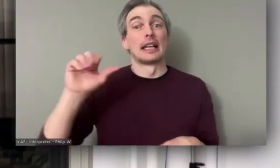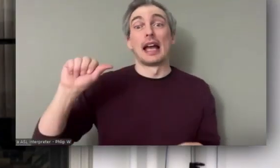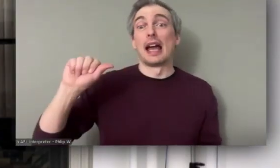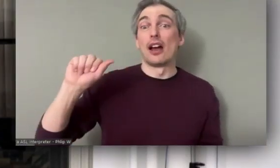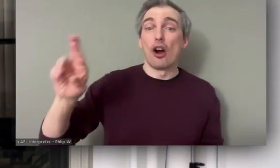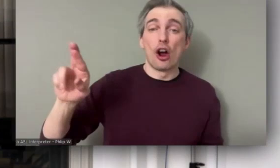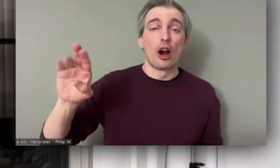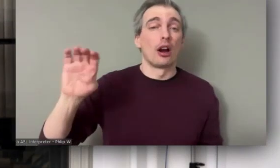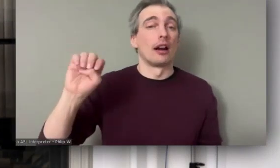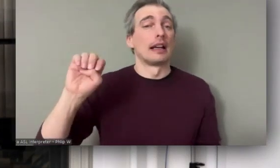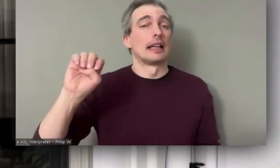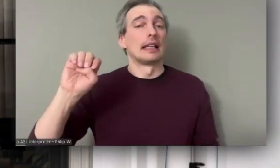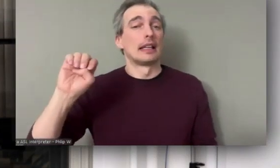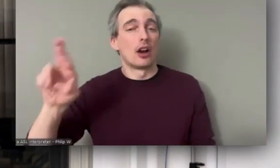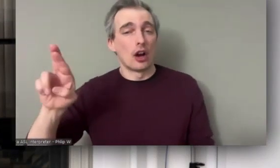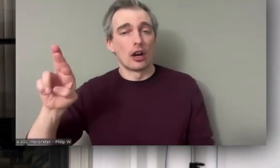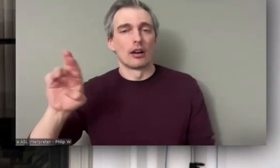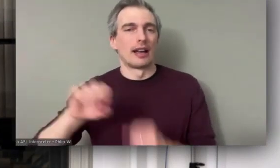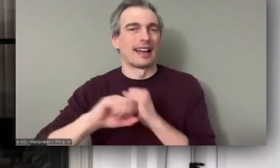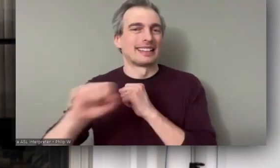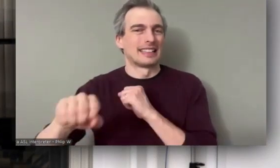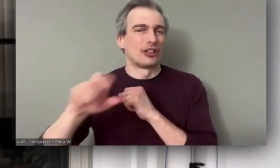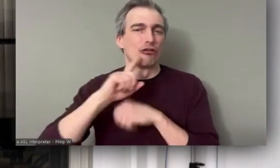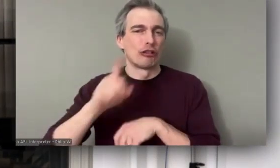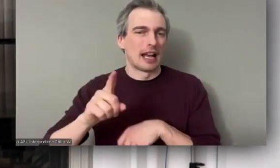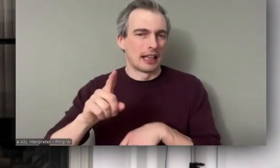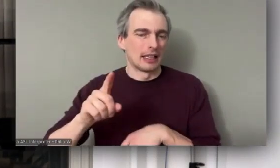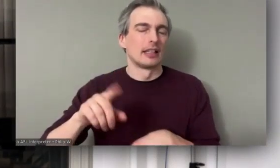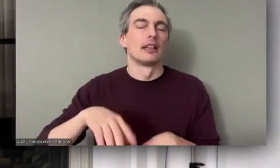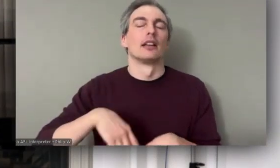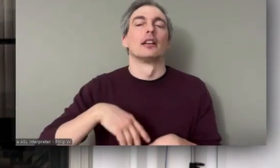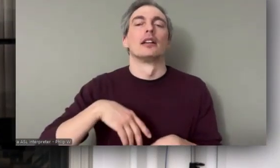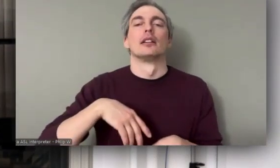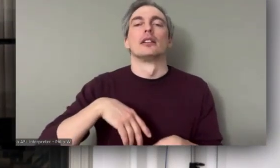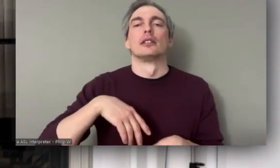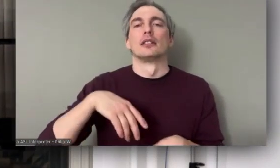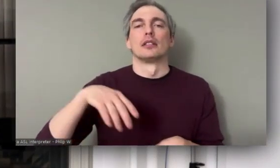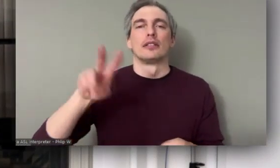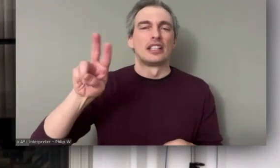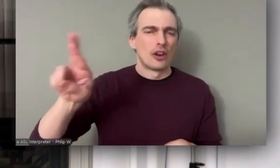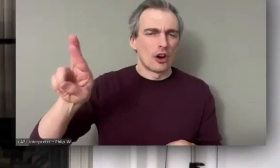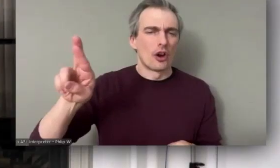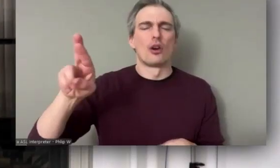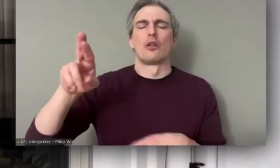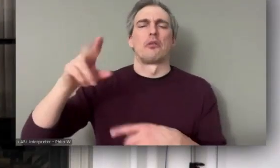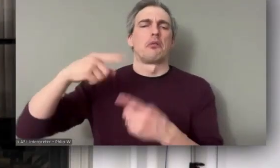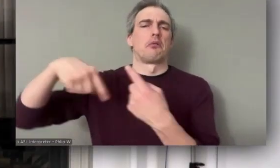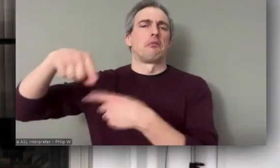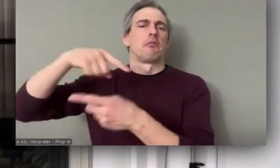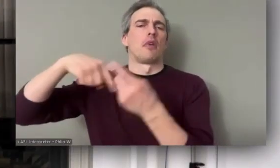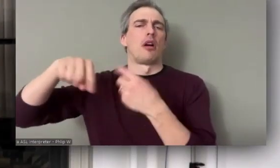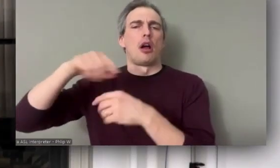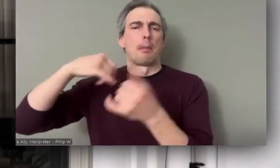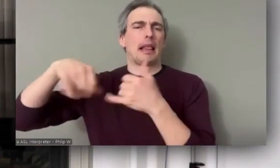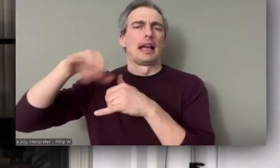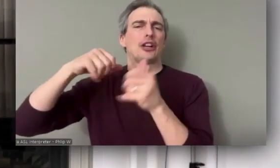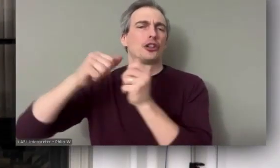reality -- those have all always kind of played in the space together. So I think... Even with that change, you know, you'll still be seeing...